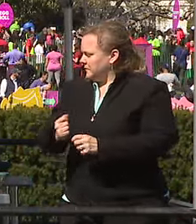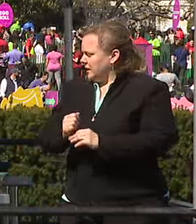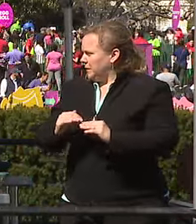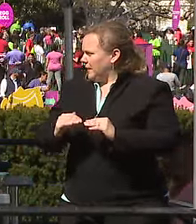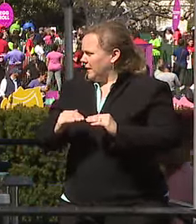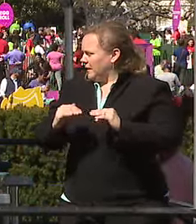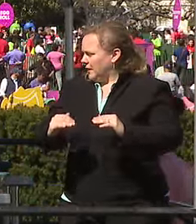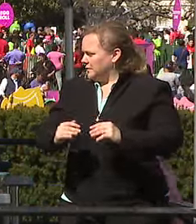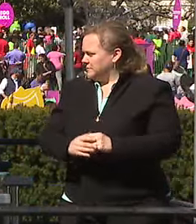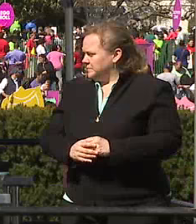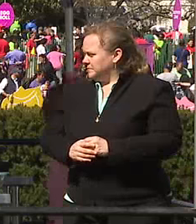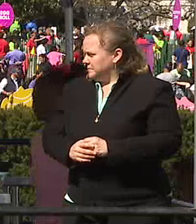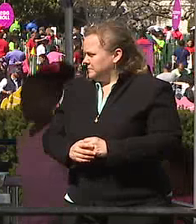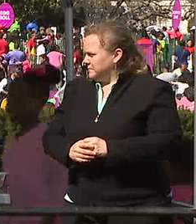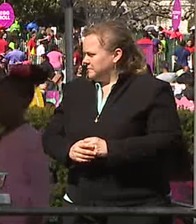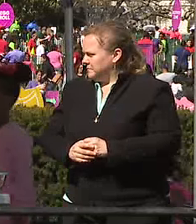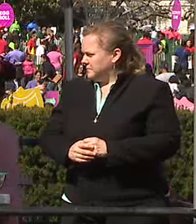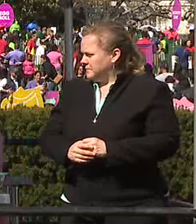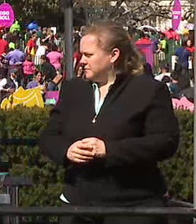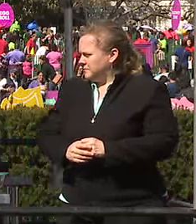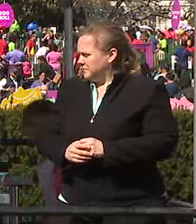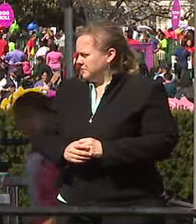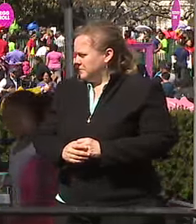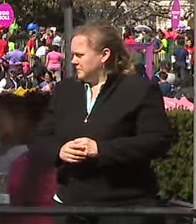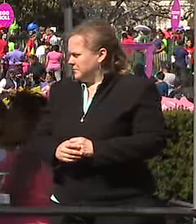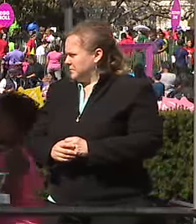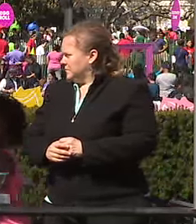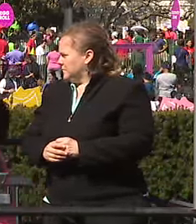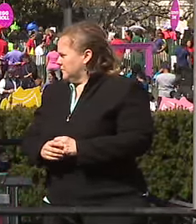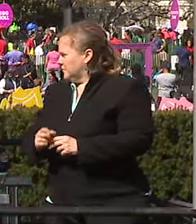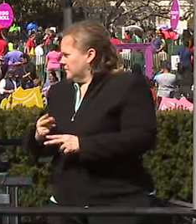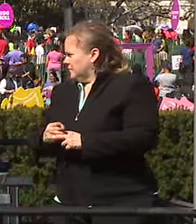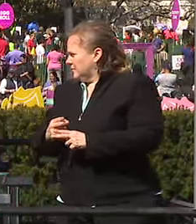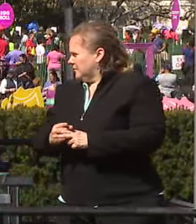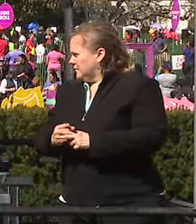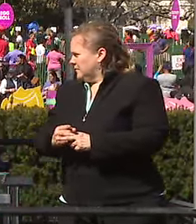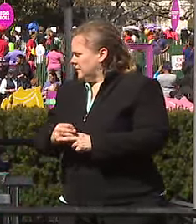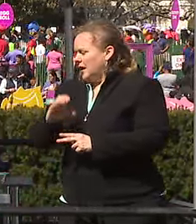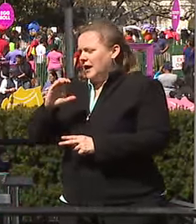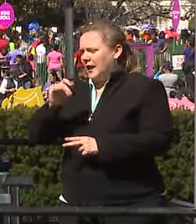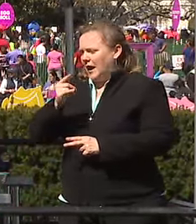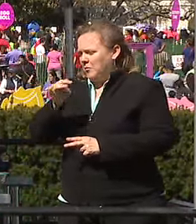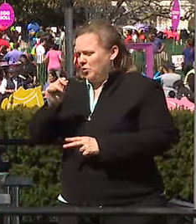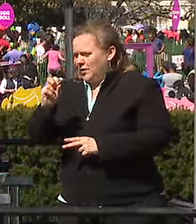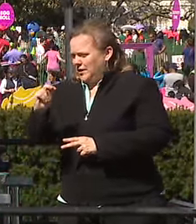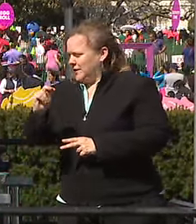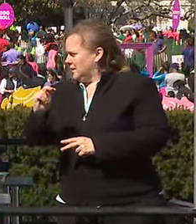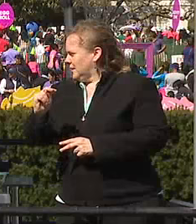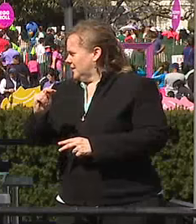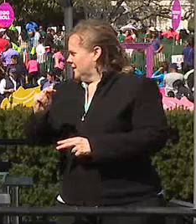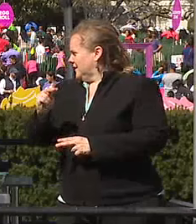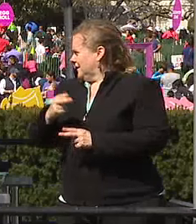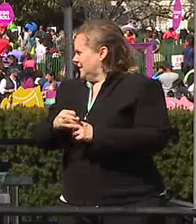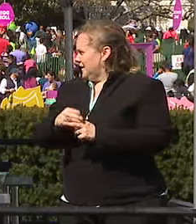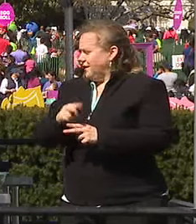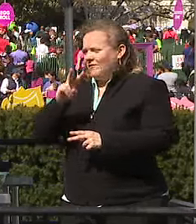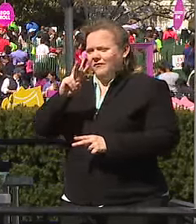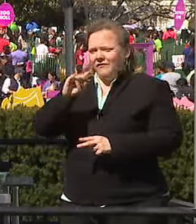All right. What's your name? Male Speaker: Cameron. Kwame Onwuachi: Cameron. What's your name? Female Speaker: Lila. Kwame Onwuachi: Lila, Cameron and Lila everyone,